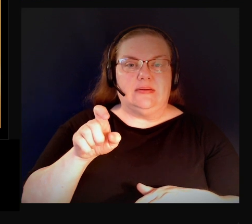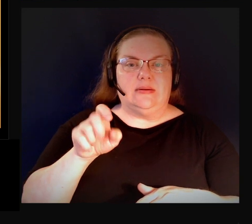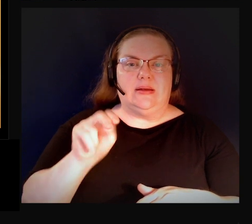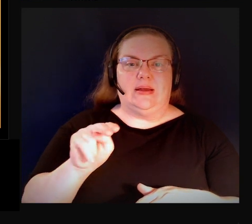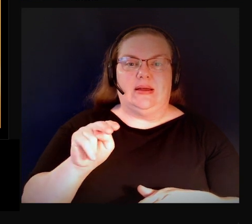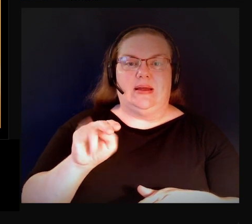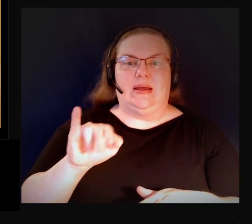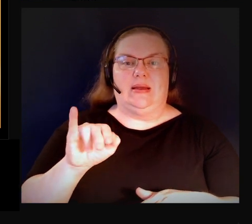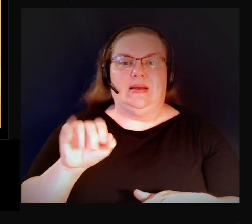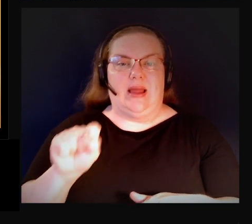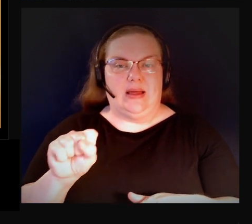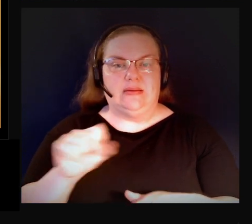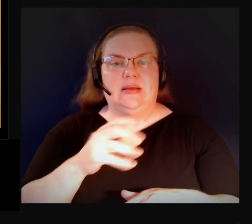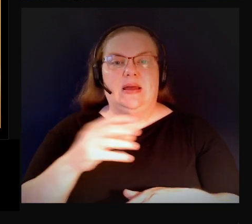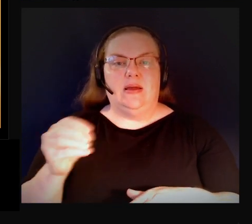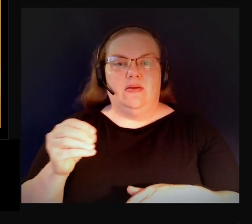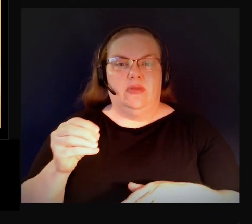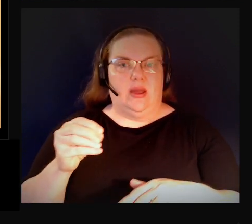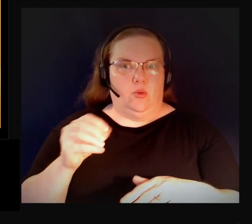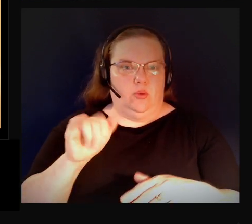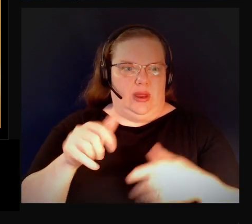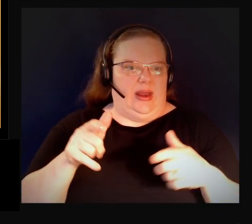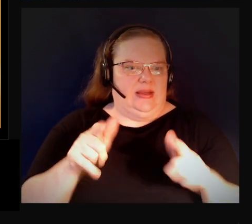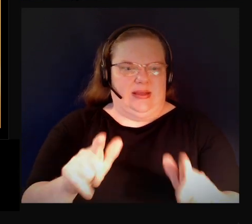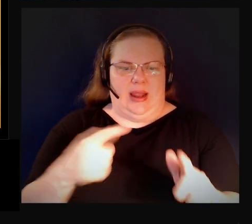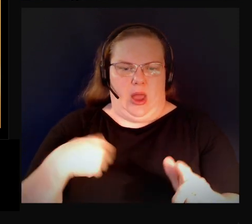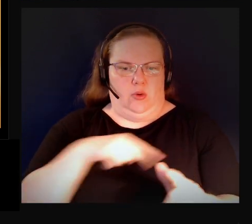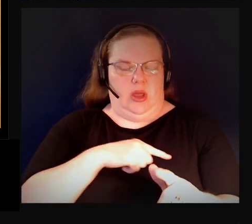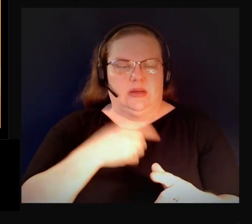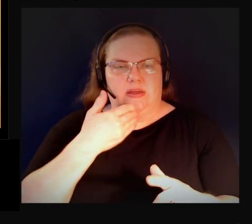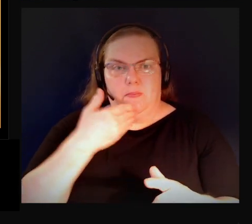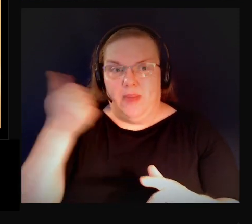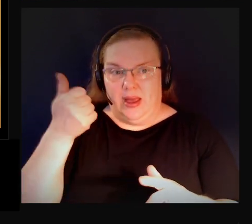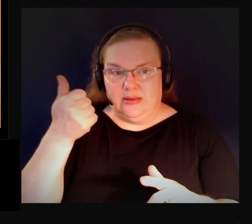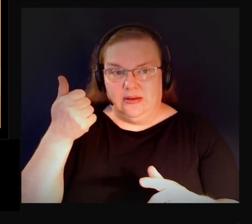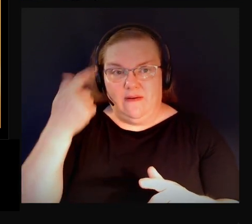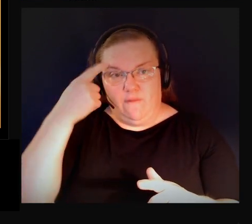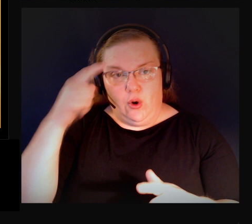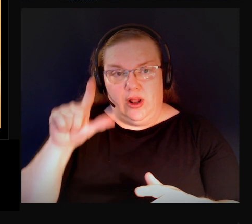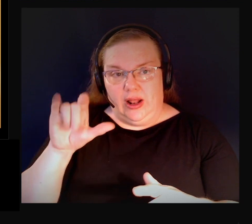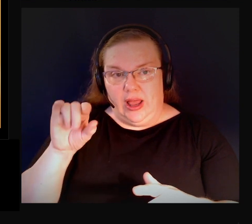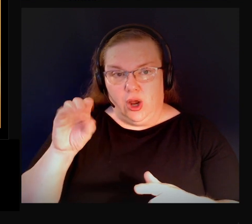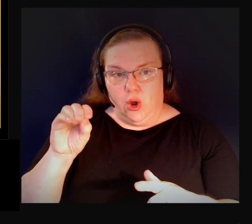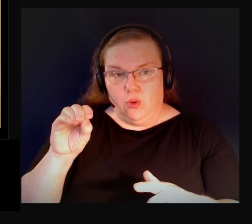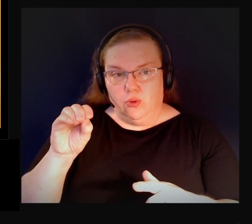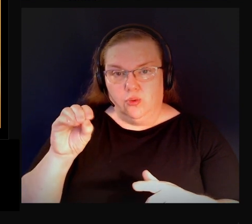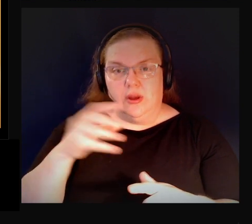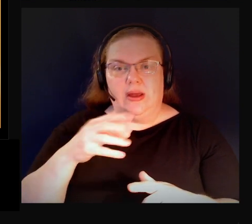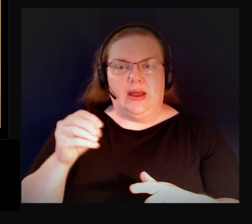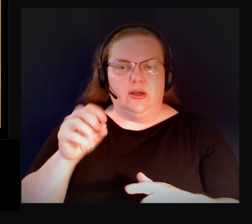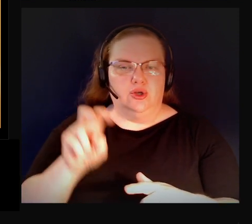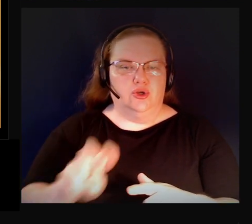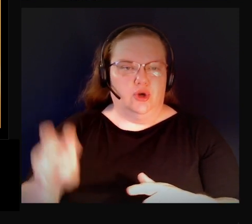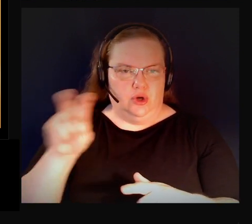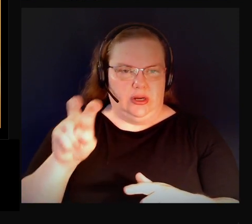to deliver the best console version yet for Lego Builder's Journey. It's required very few code changes to get the new ray trace features working,